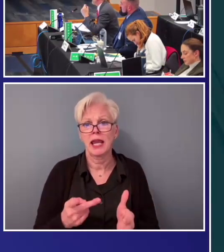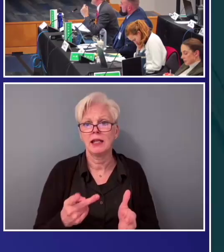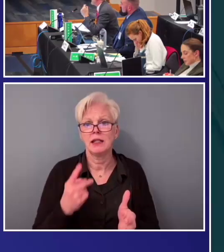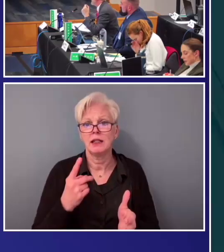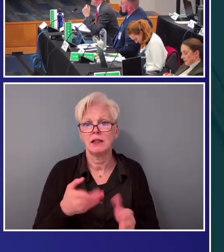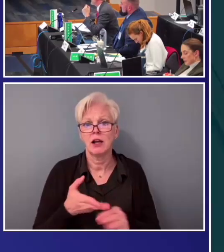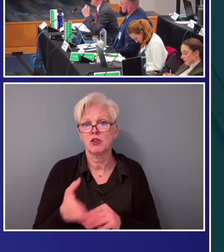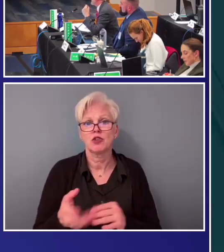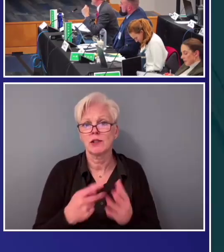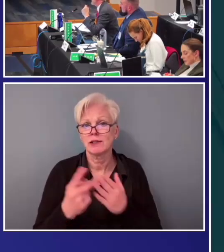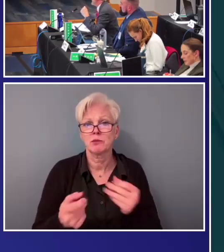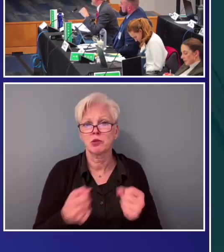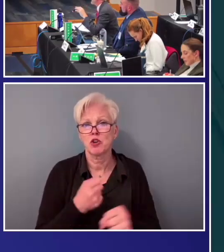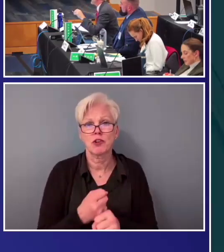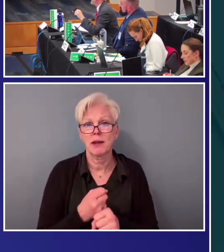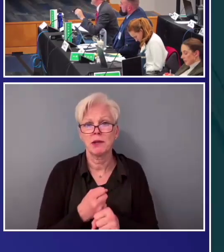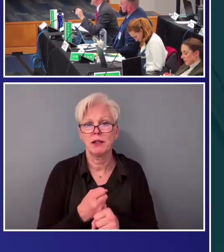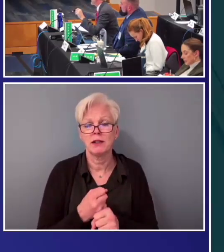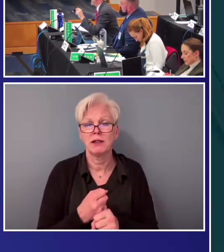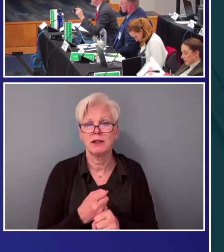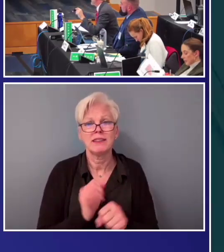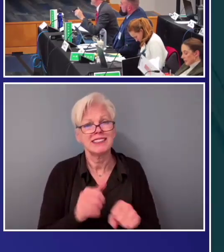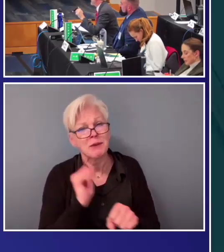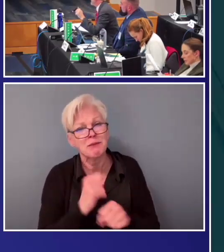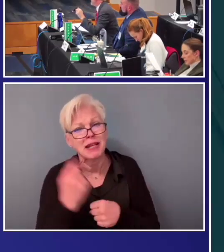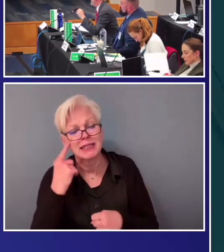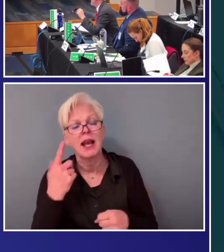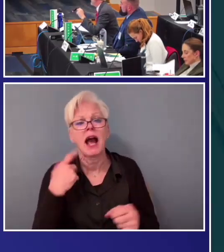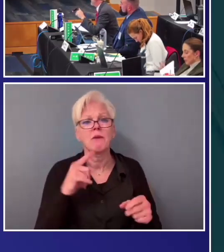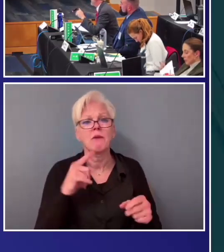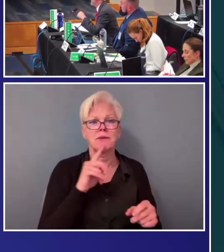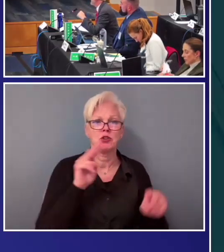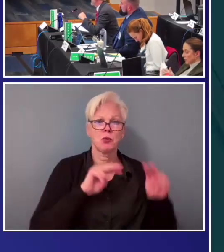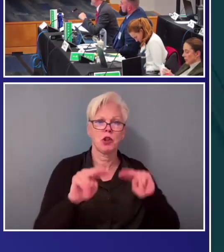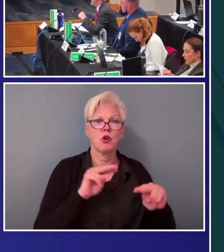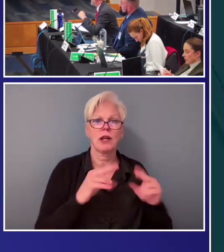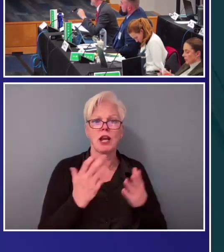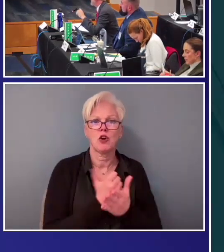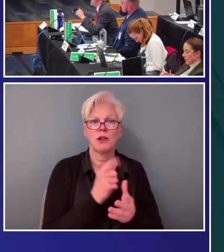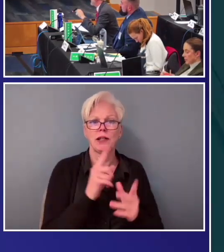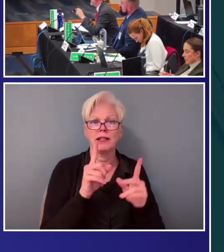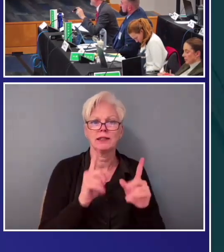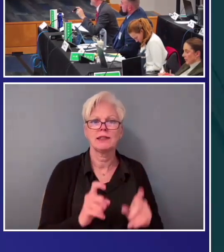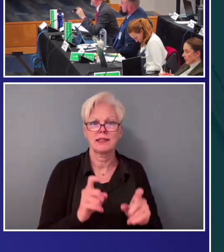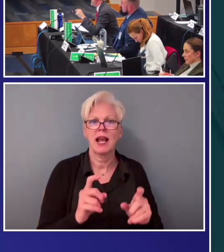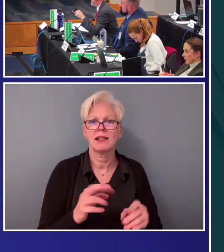year? Does that make sense? I just want to make sure that we're looking at the earnings test outcomes for students in